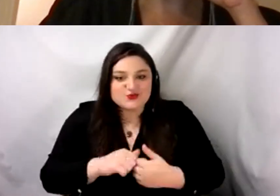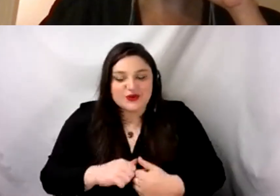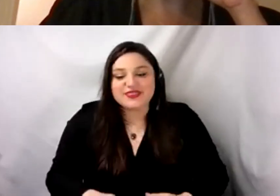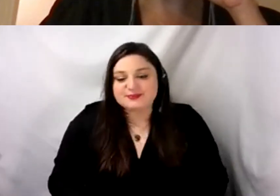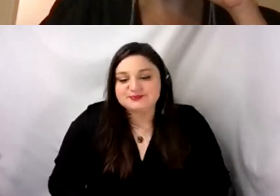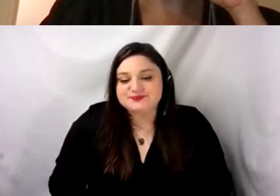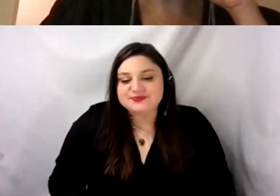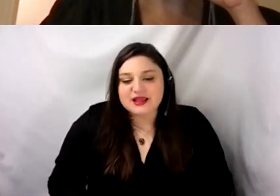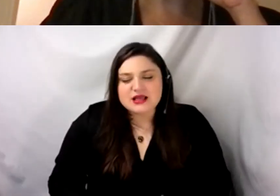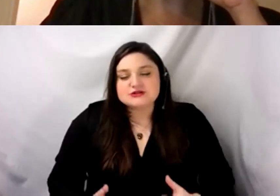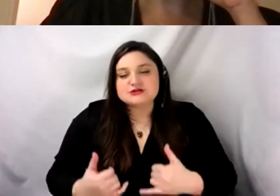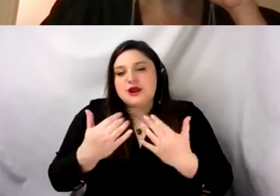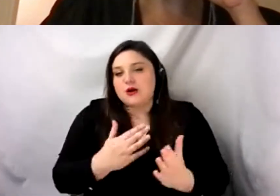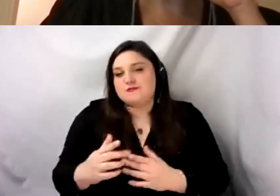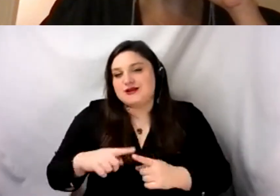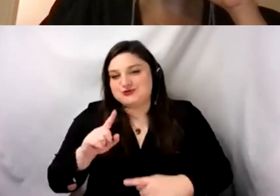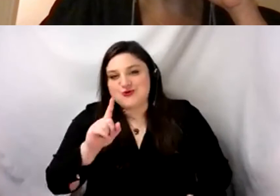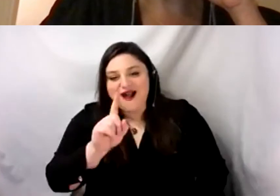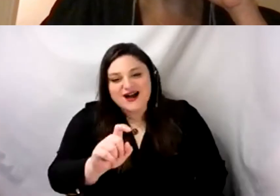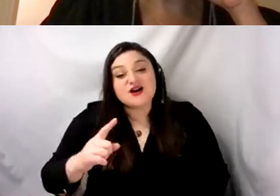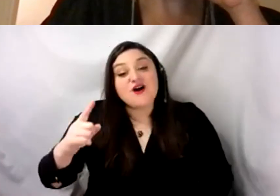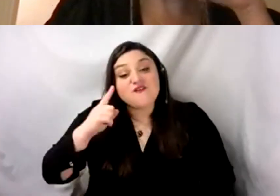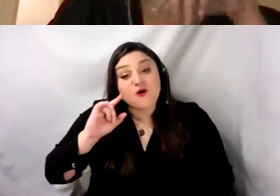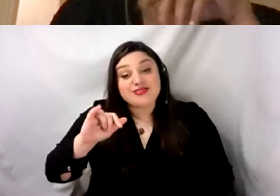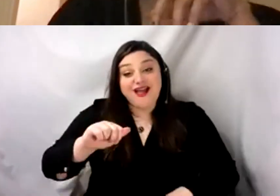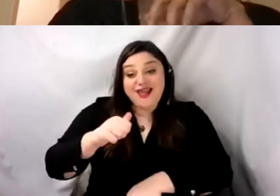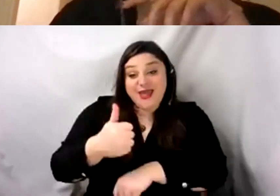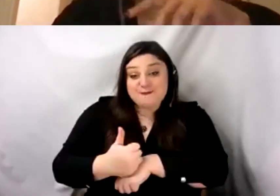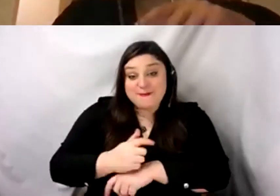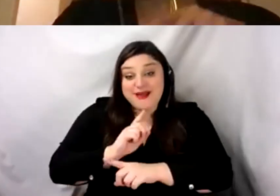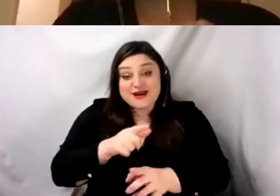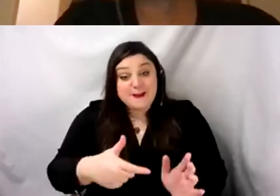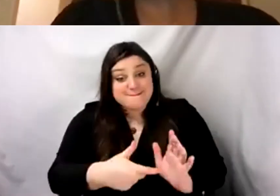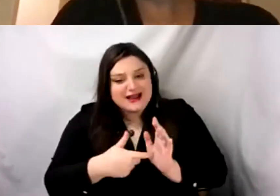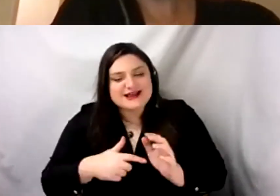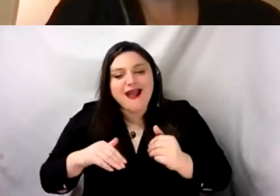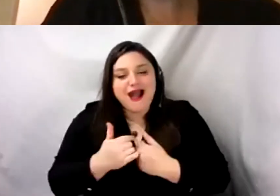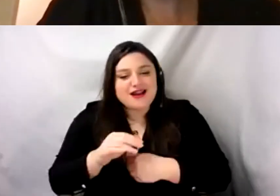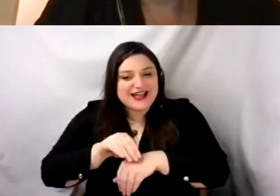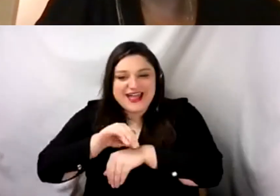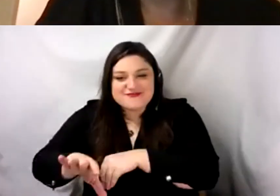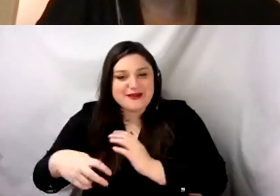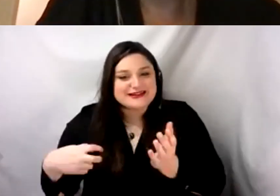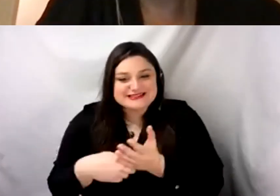have affected ticket sales for people. Or what is the chatter around that at the